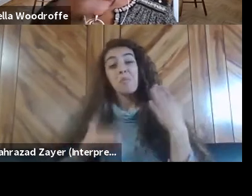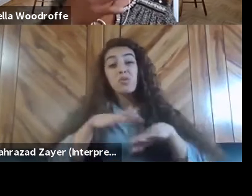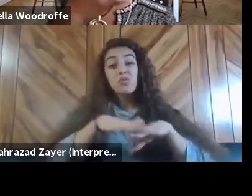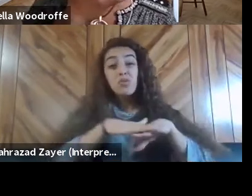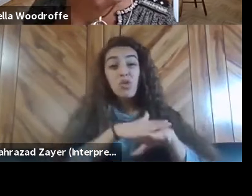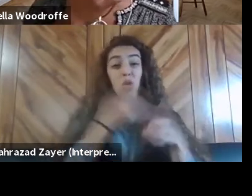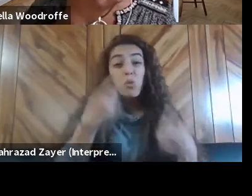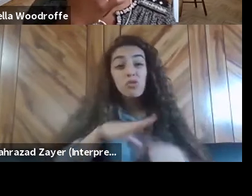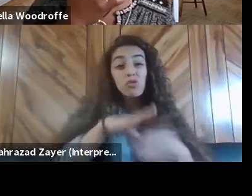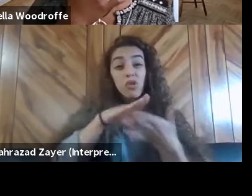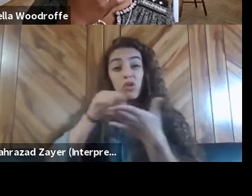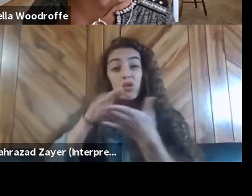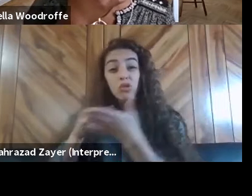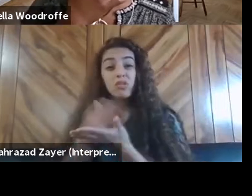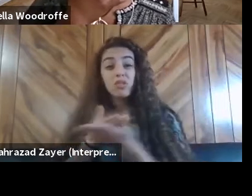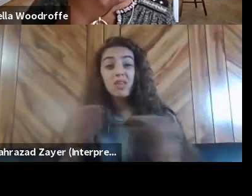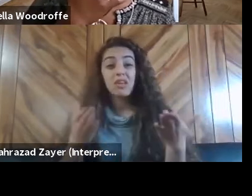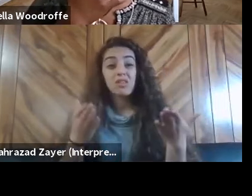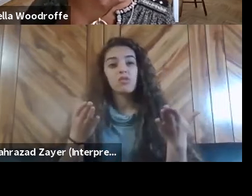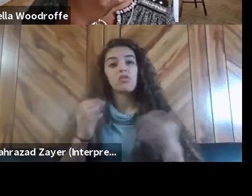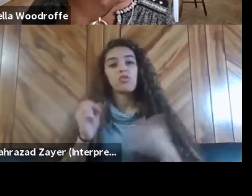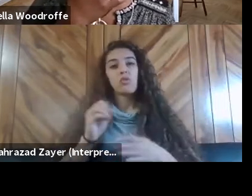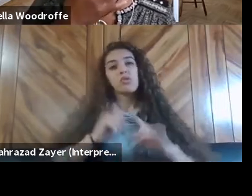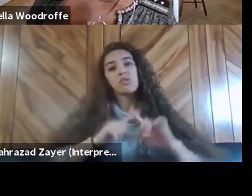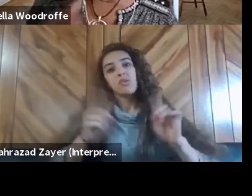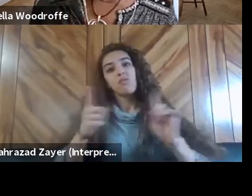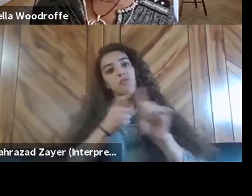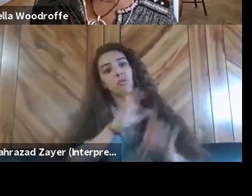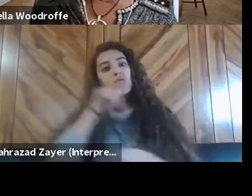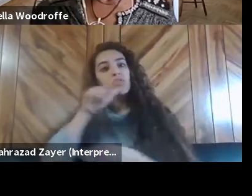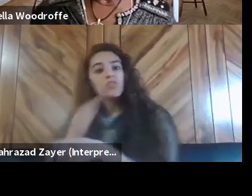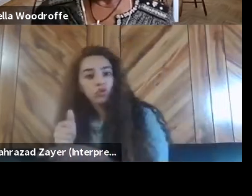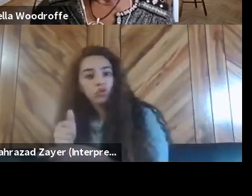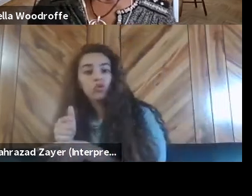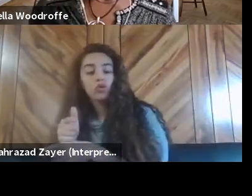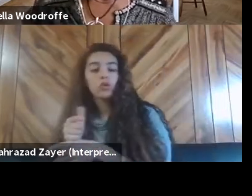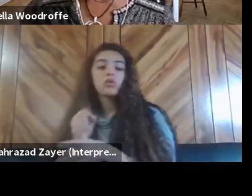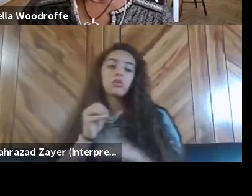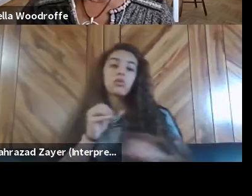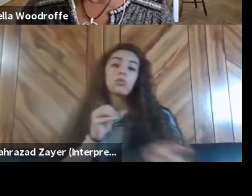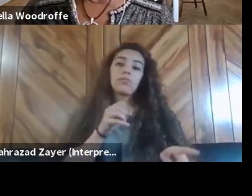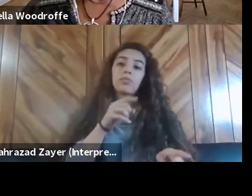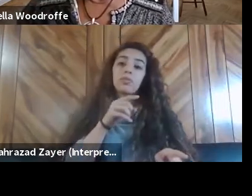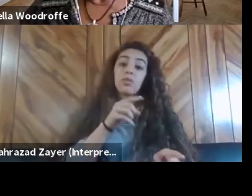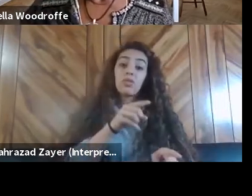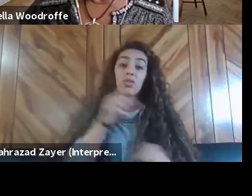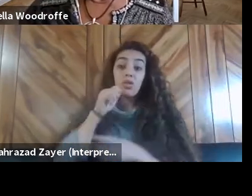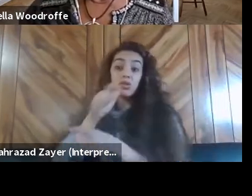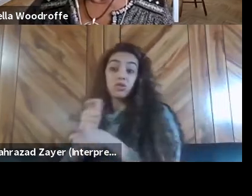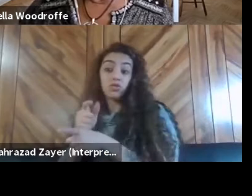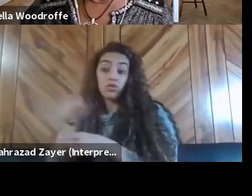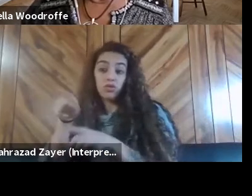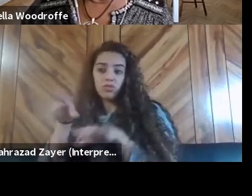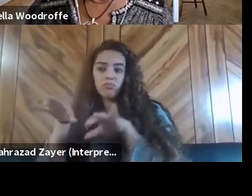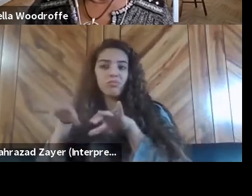her sister would do it. So it was me pushing her right. So she, her sister took dance, so she took dance, her sister took